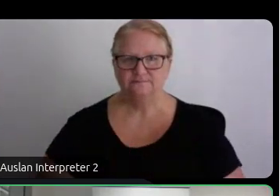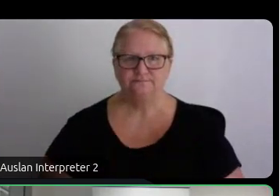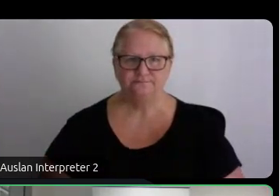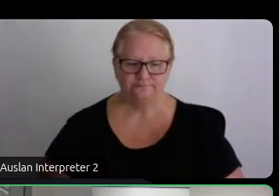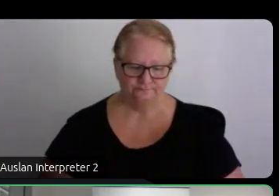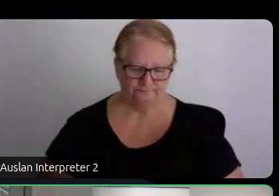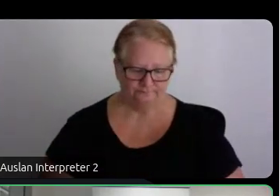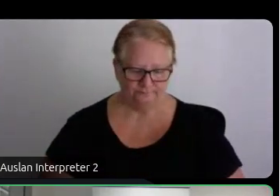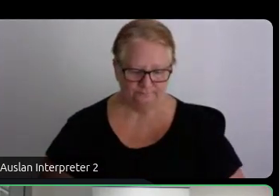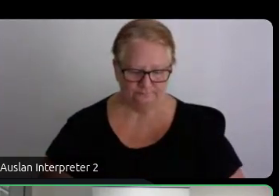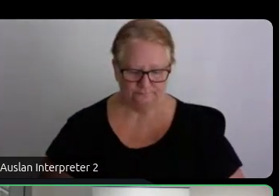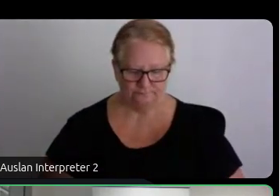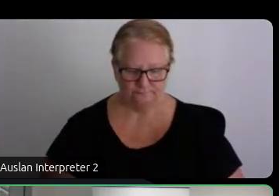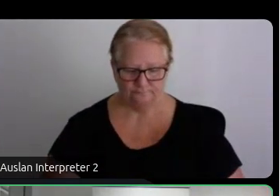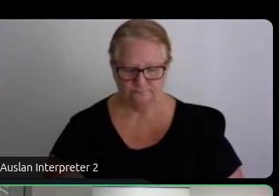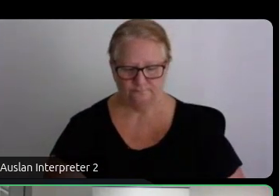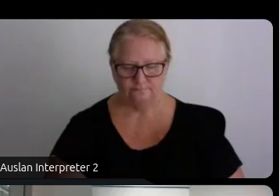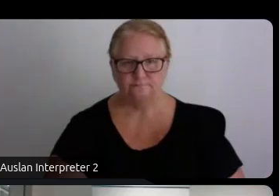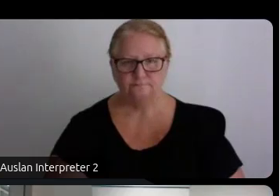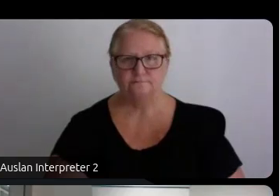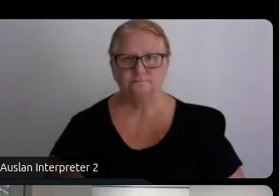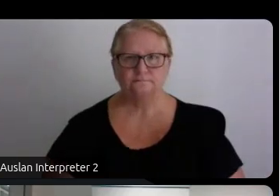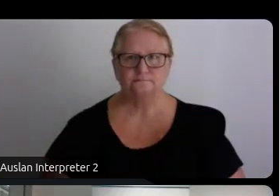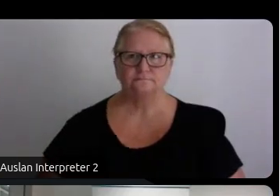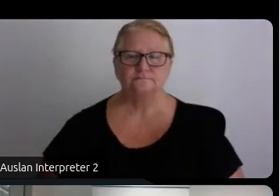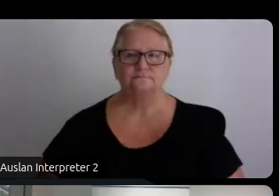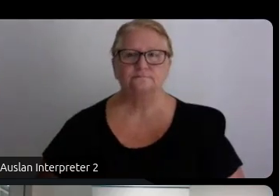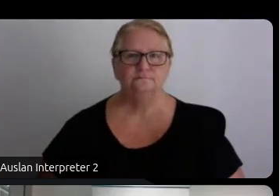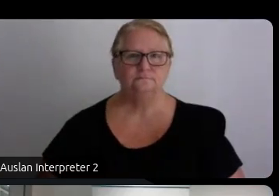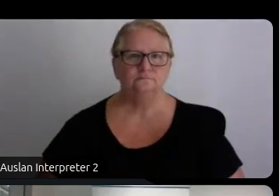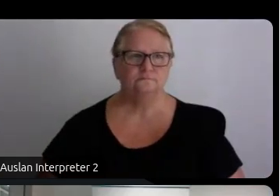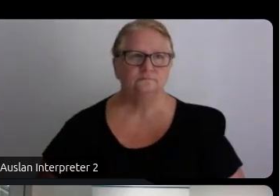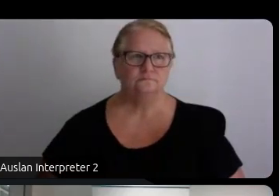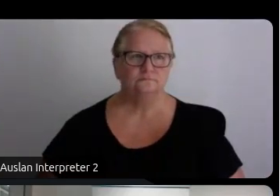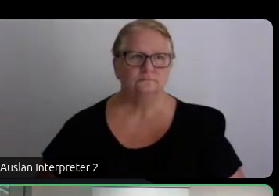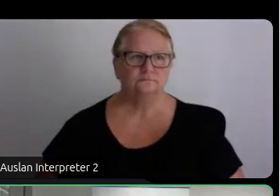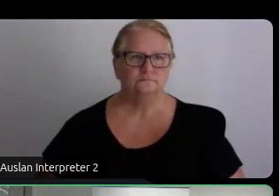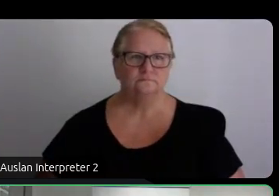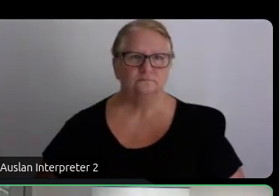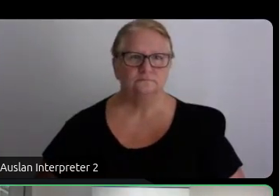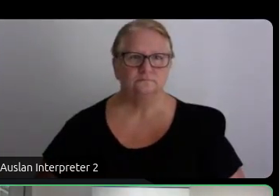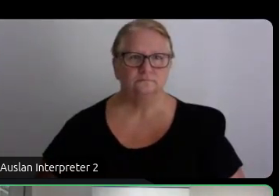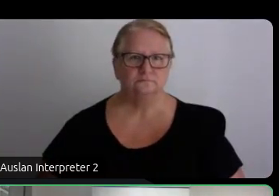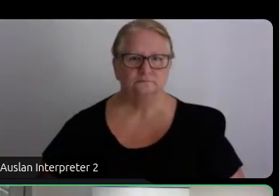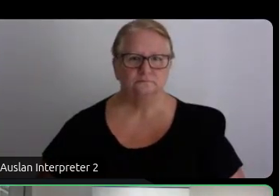the occupation the access guidelines from the NDIA. So this is broadly the the kind